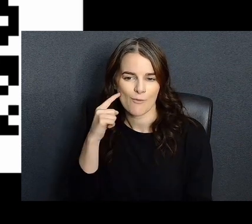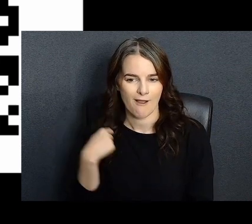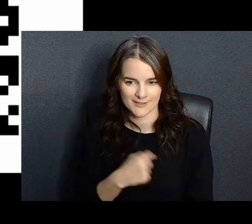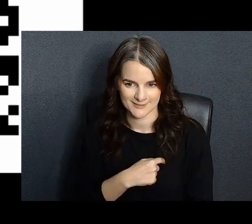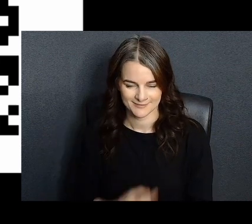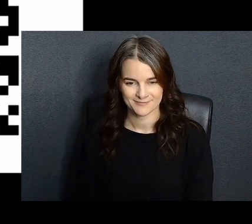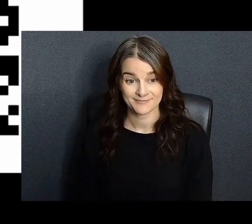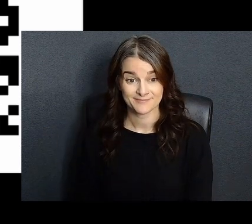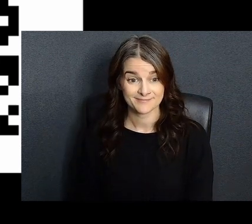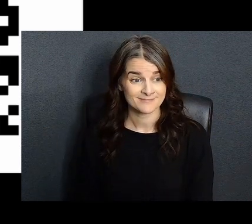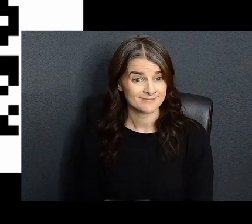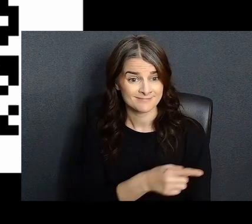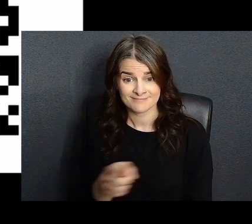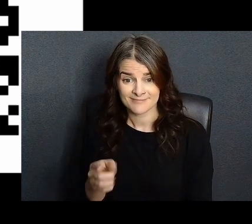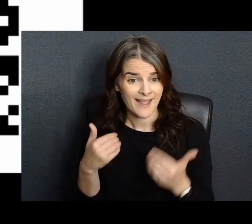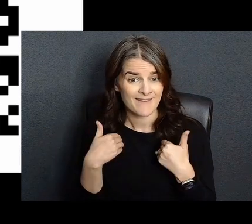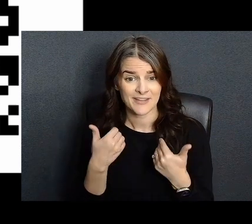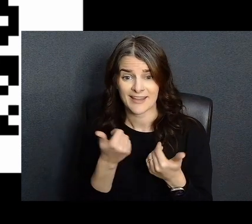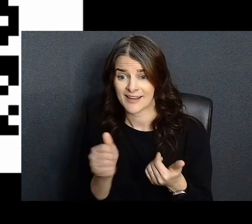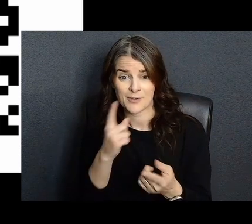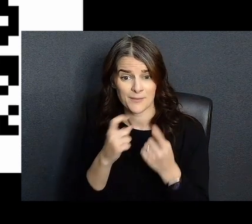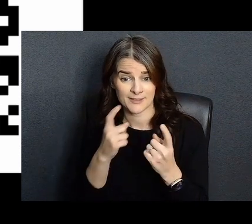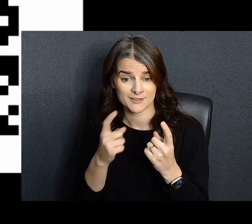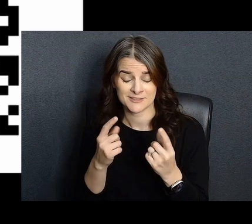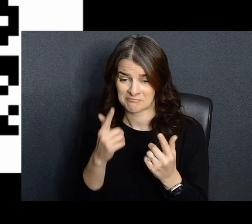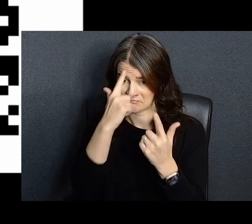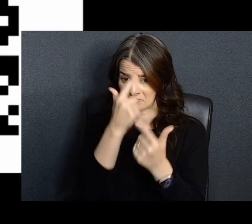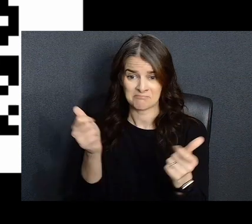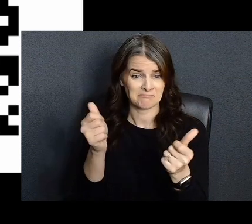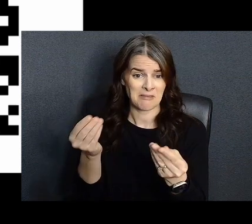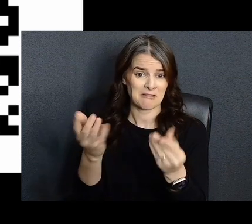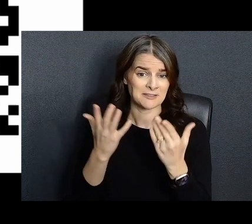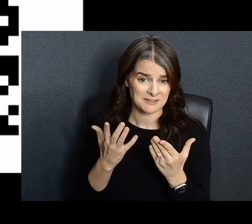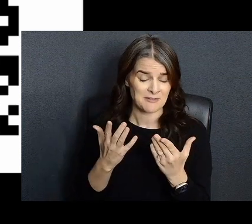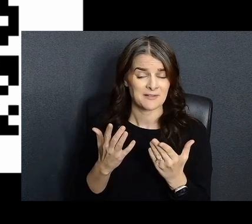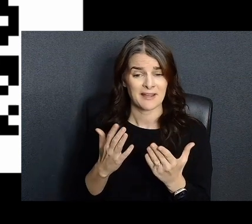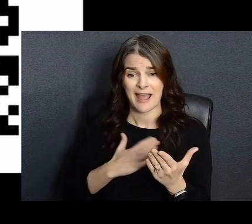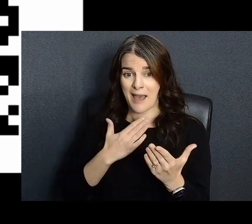please feel free to let us know. We're happy to try to answer those for you.